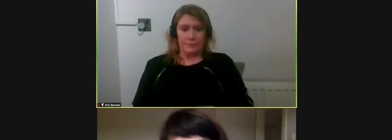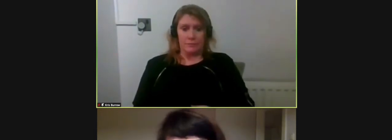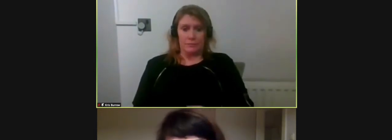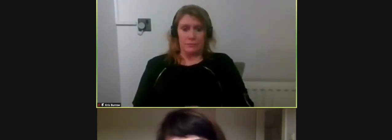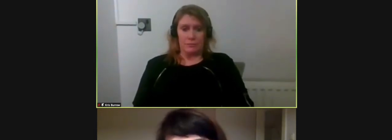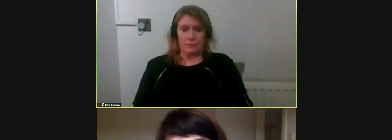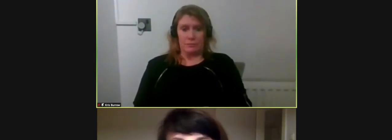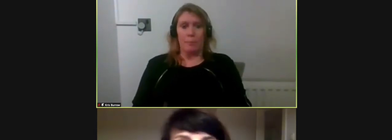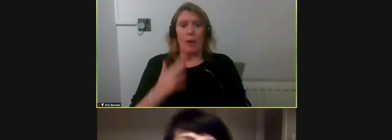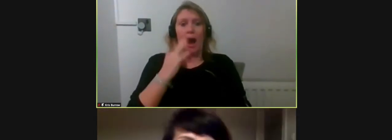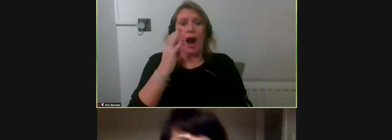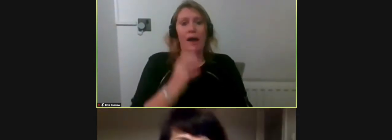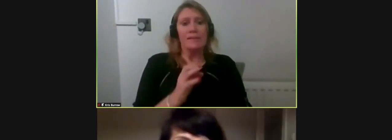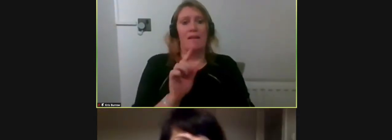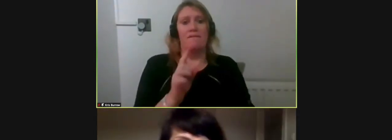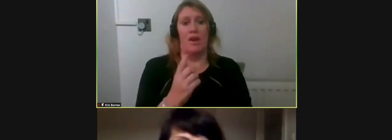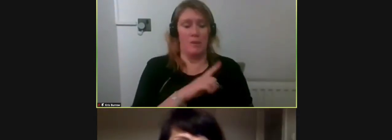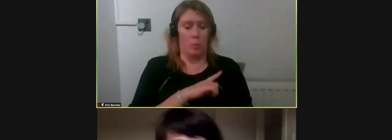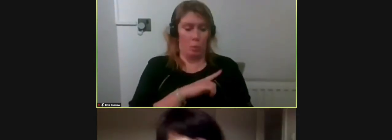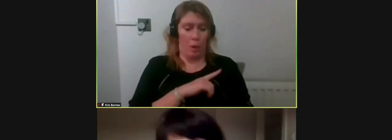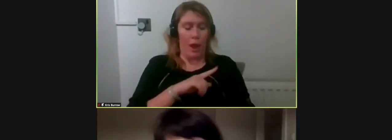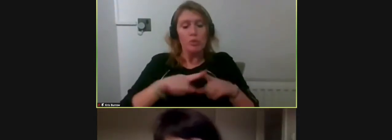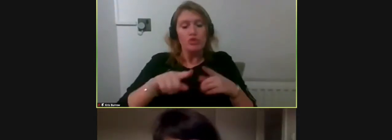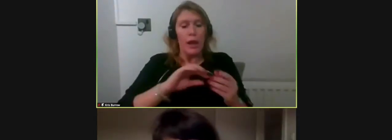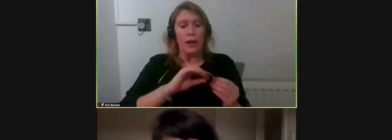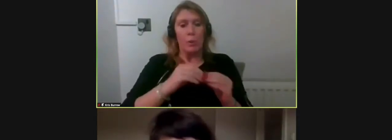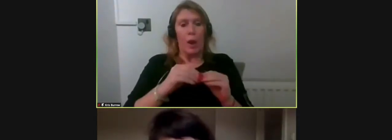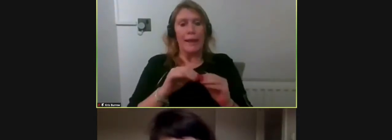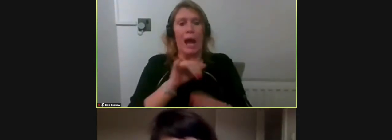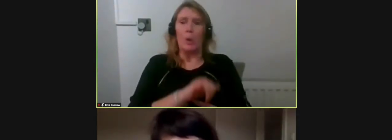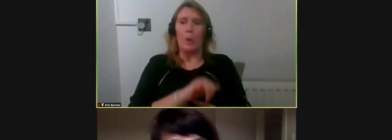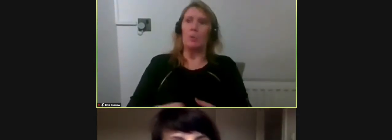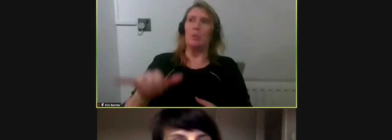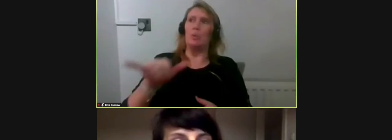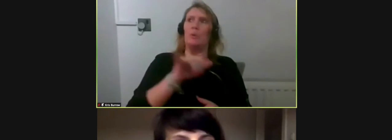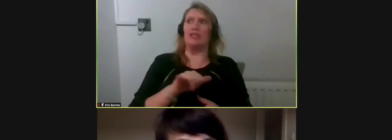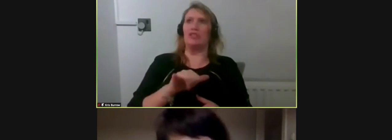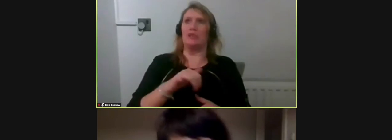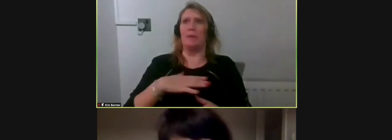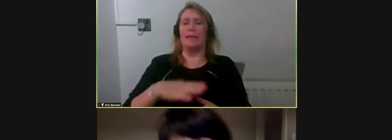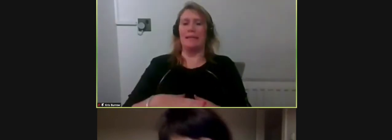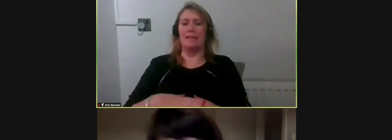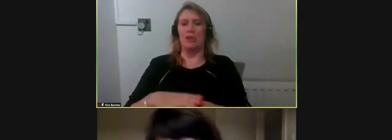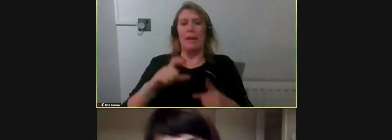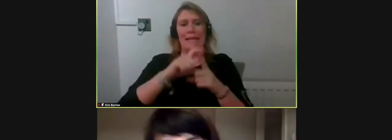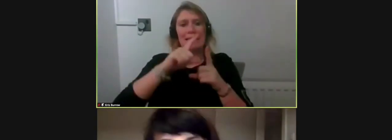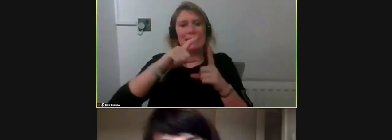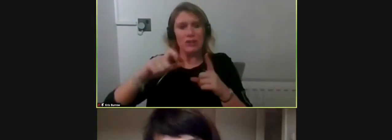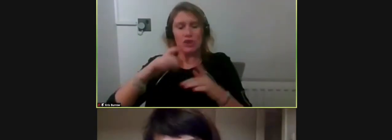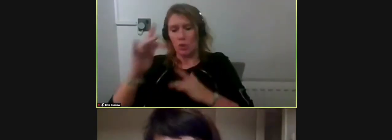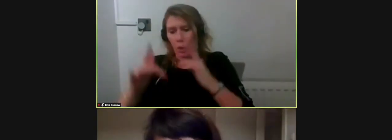a digital direction or whether we are still